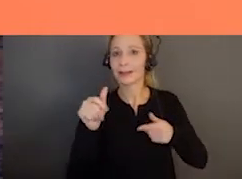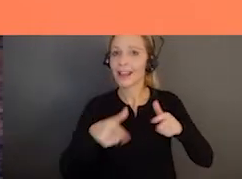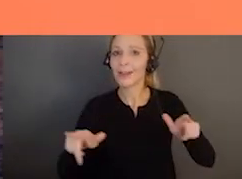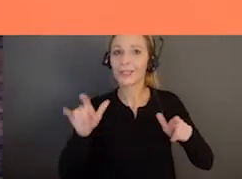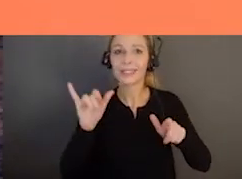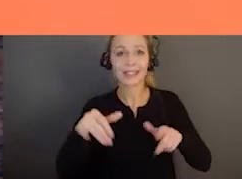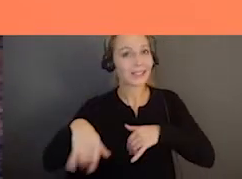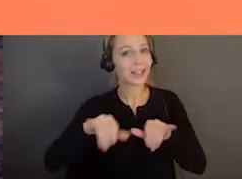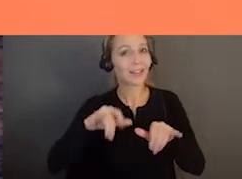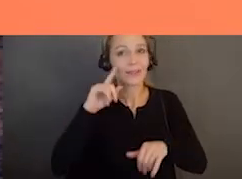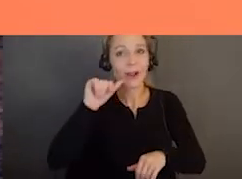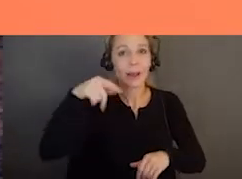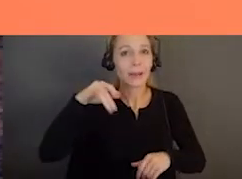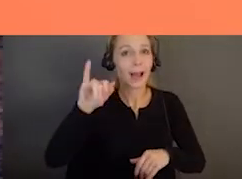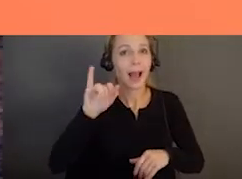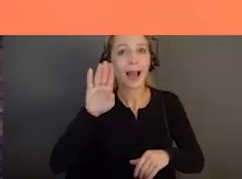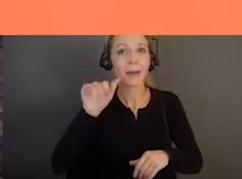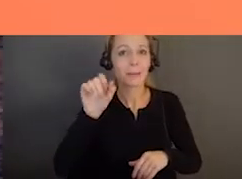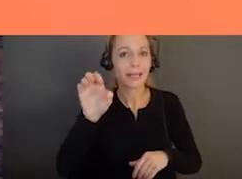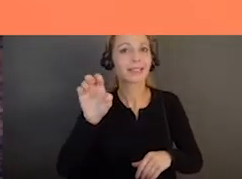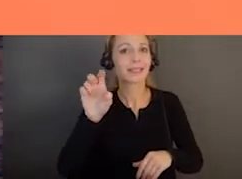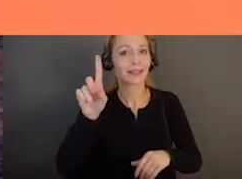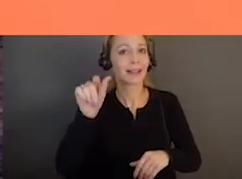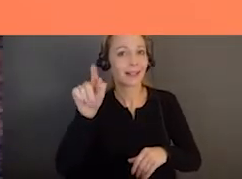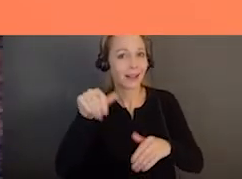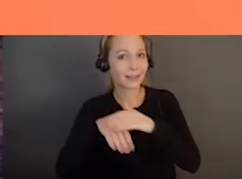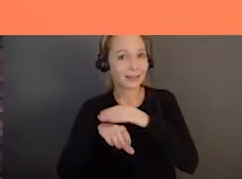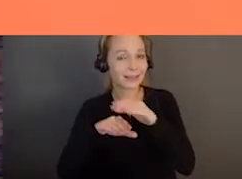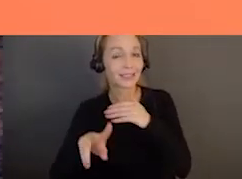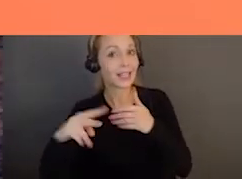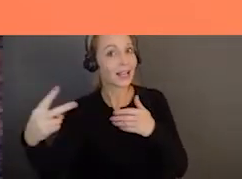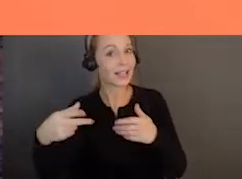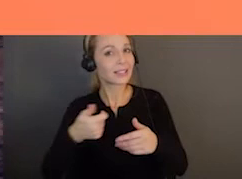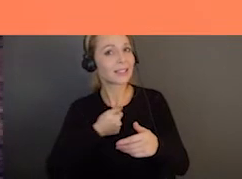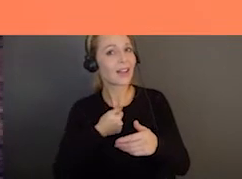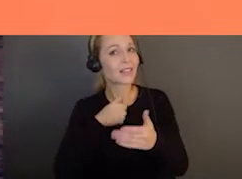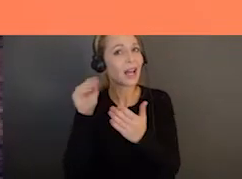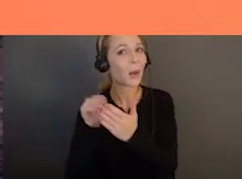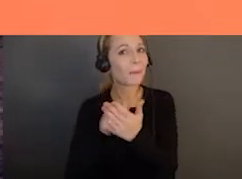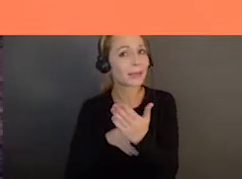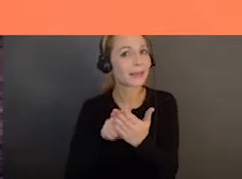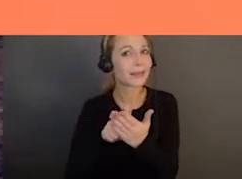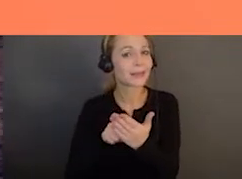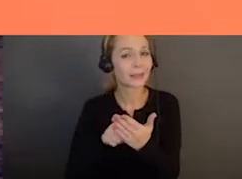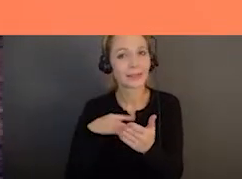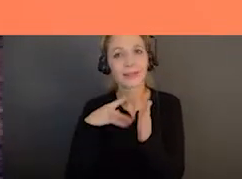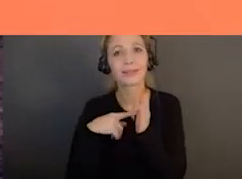STANDARD FOR API DATABASE ACCESS. SECOND, IS IT'S SELF-DOCUMENTING, WHICH WE'LL SHOW YOU A LITTLE BIT MORE ABOUT LATER.